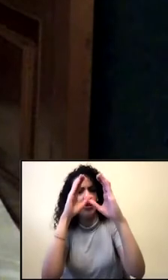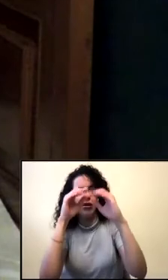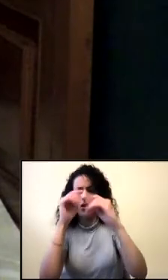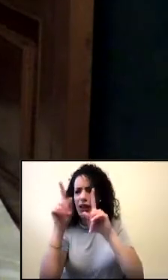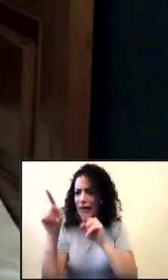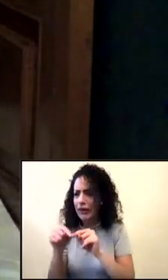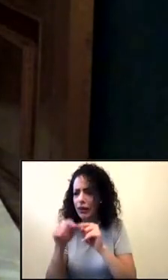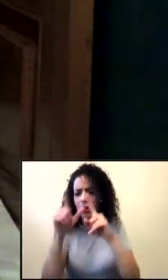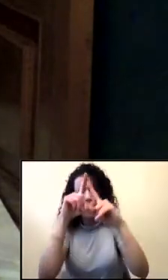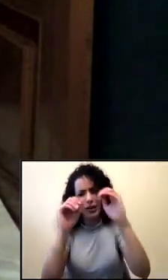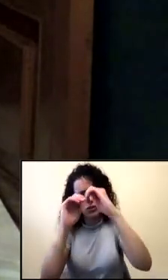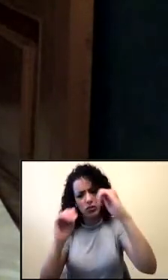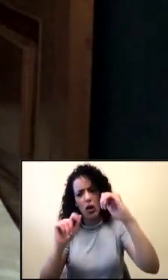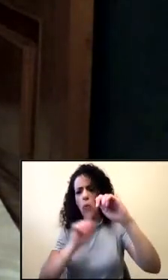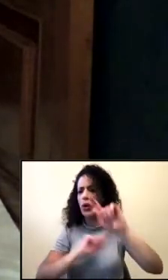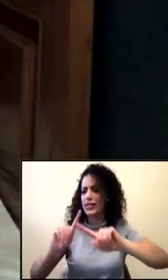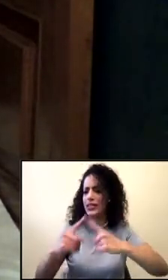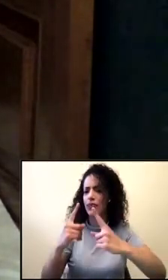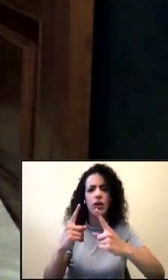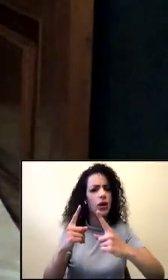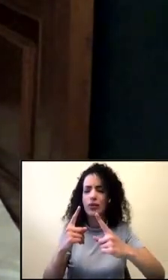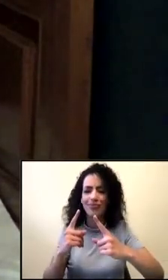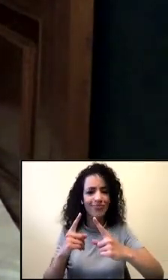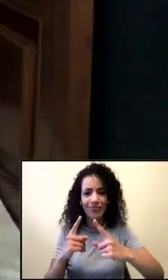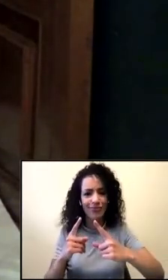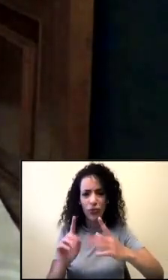so much. Because it was just about the event of partition, and the event of migration, and in the